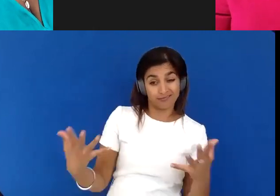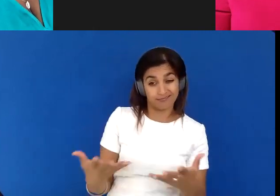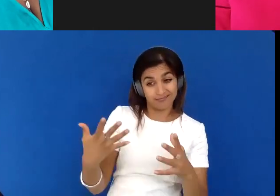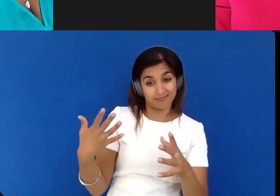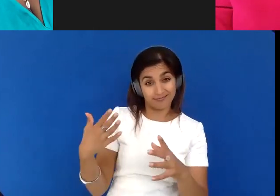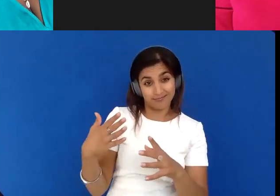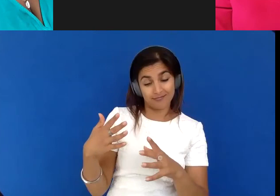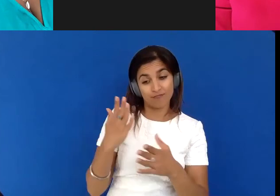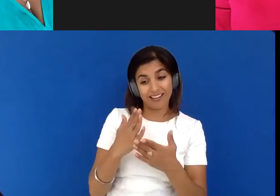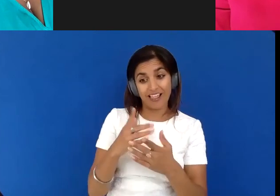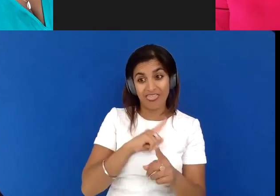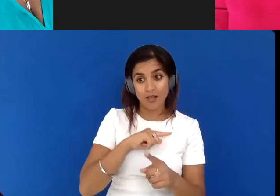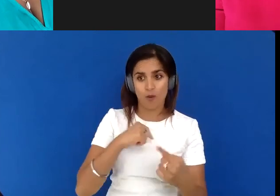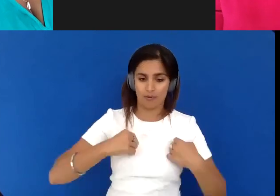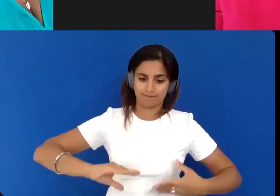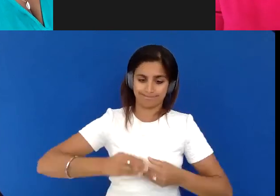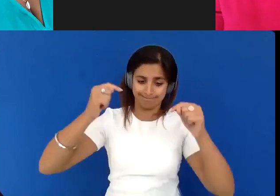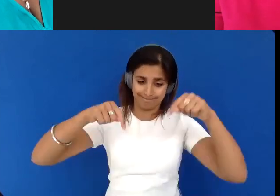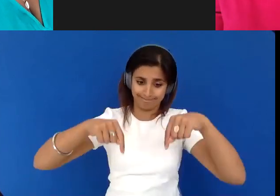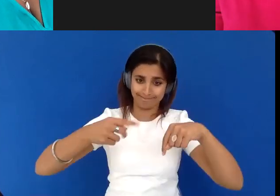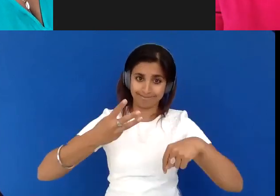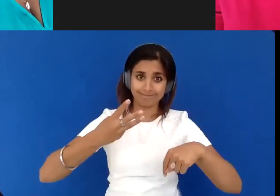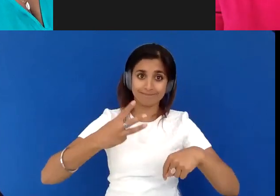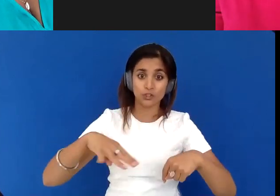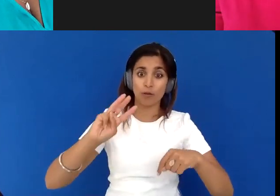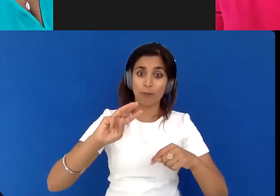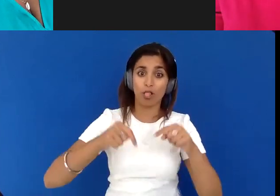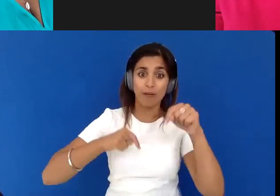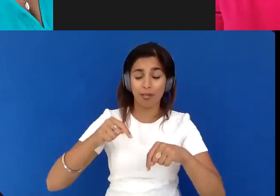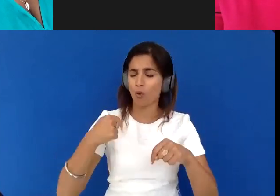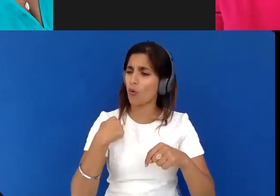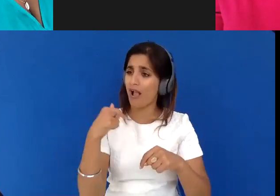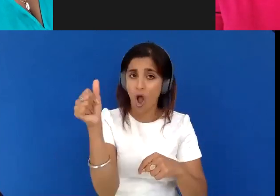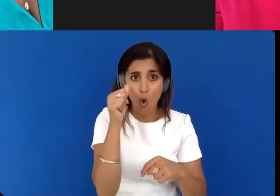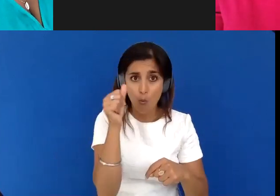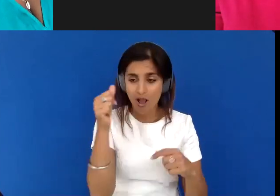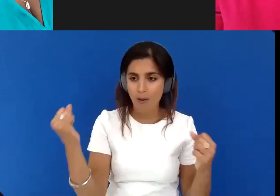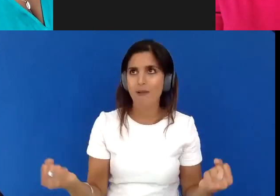purpose we're very aware of how powerful and huge the media machine is and in